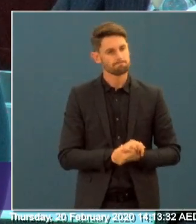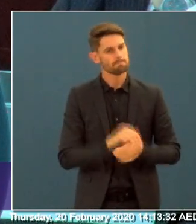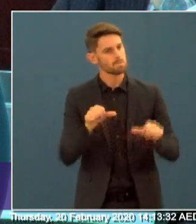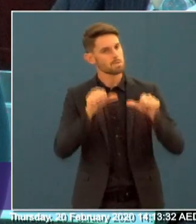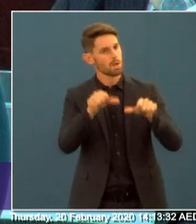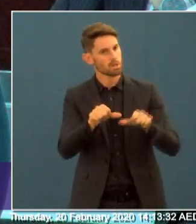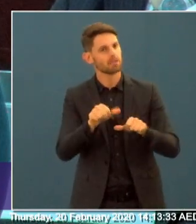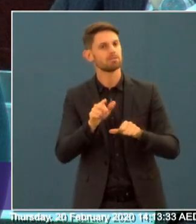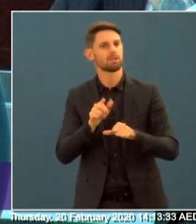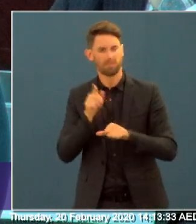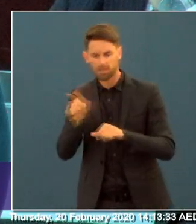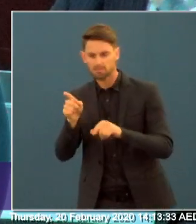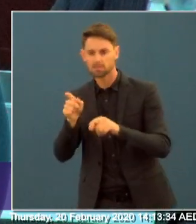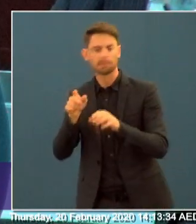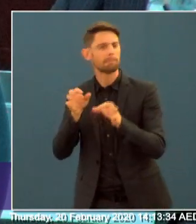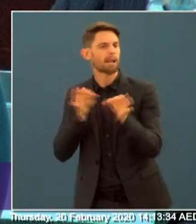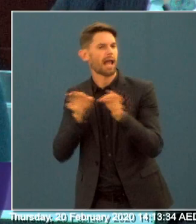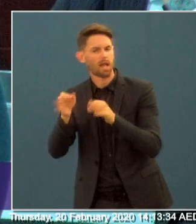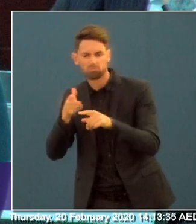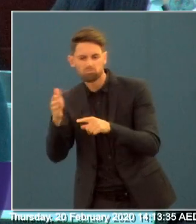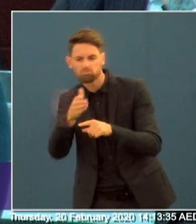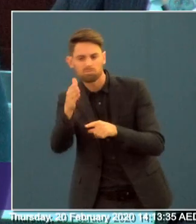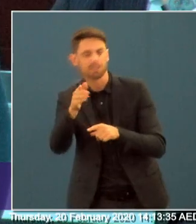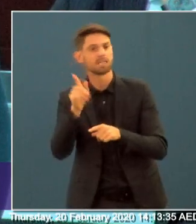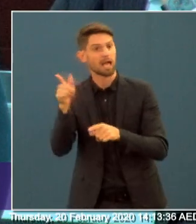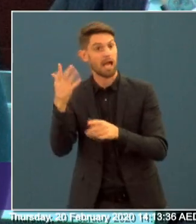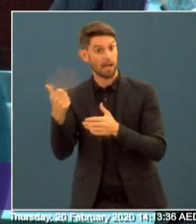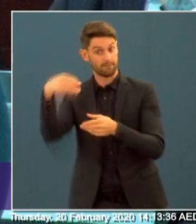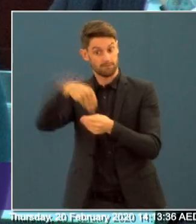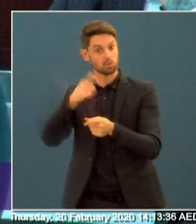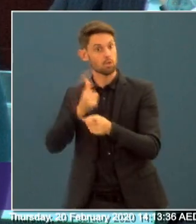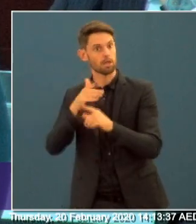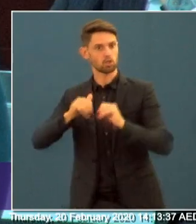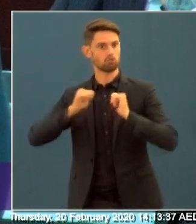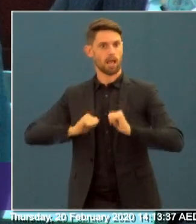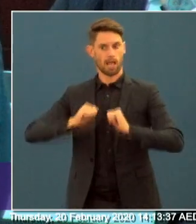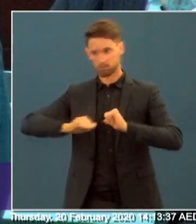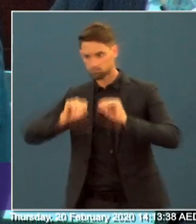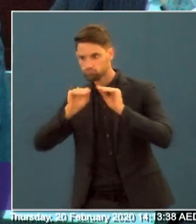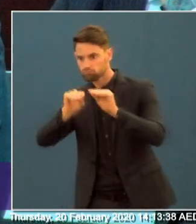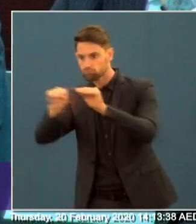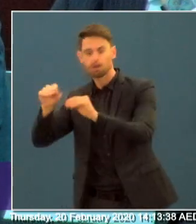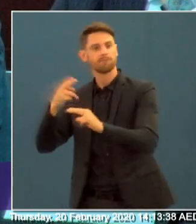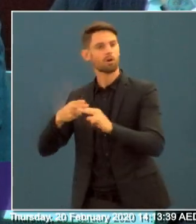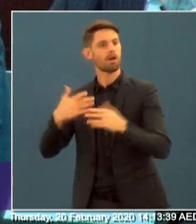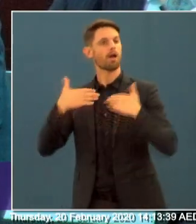with the roadmap, is training, particularly of the health workforce. And this is a particular matter